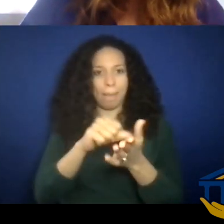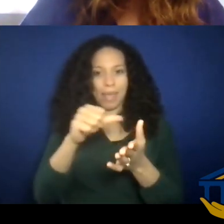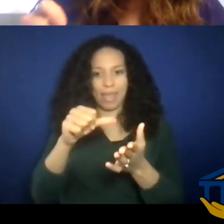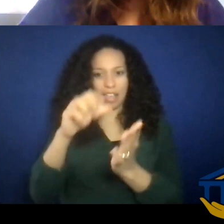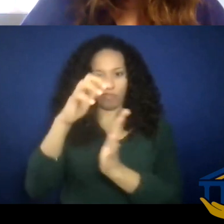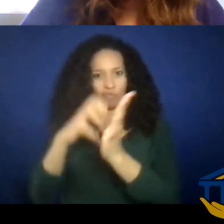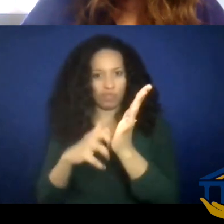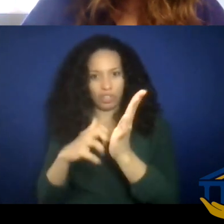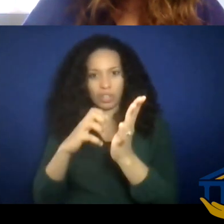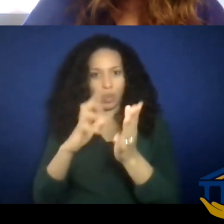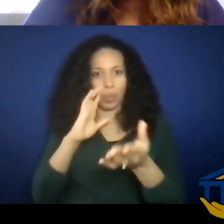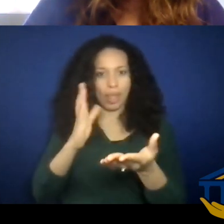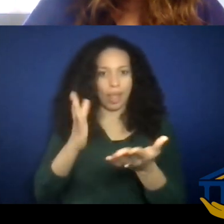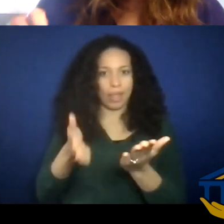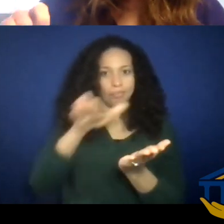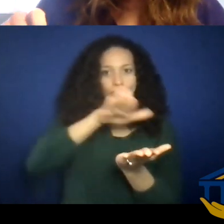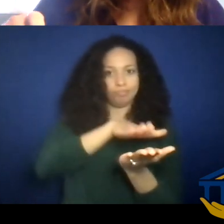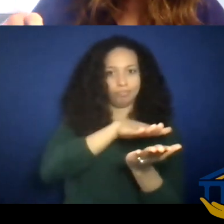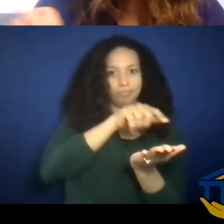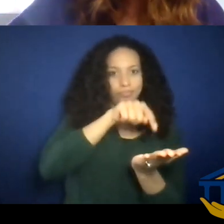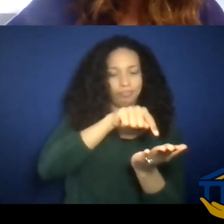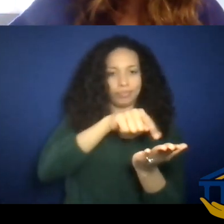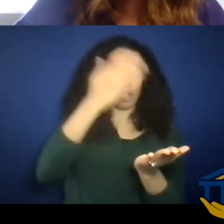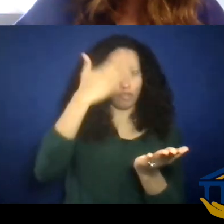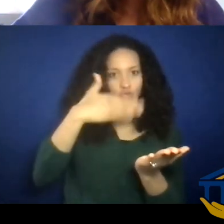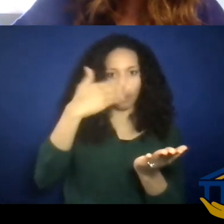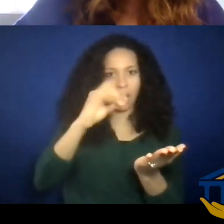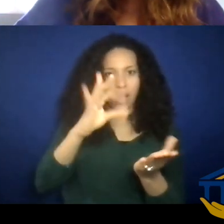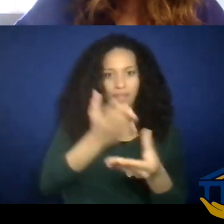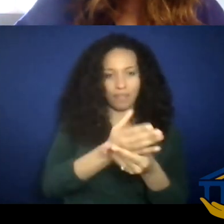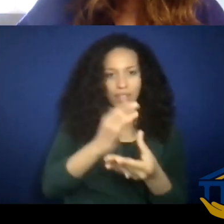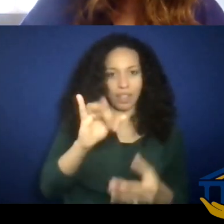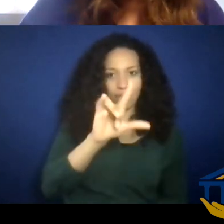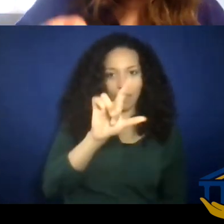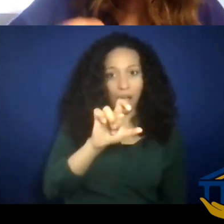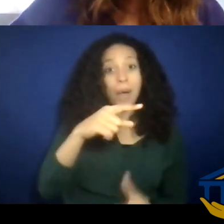and I have seen in meetings where they'll add little, their own little notes like “really